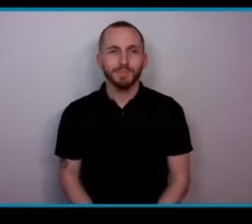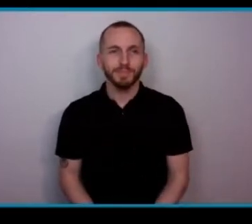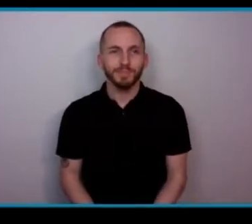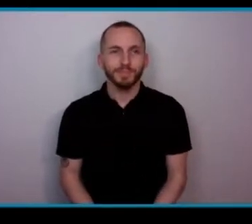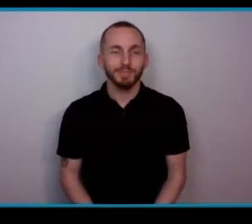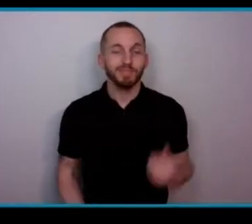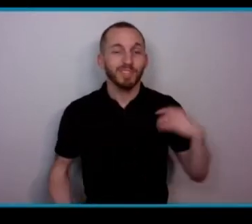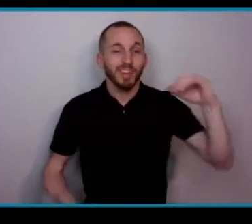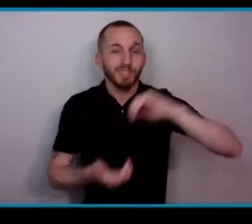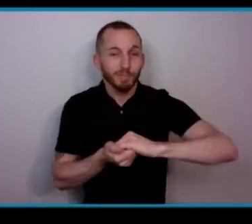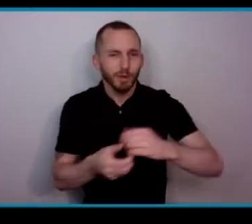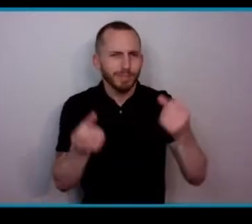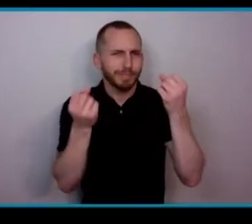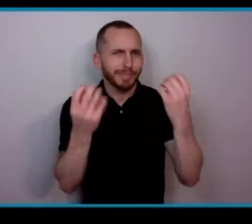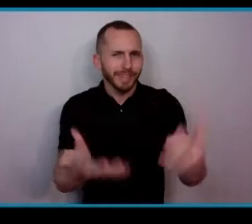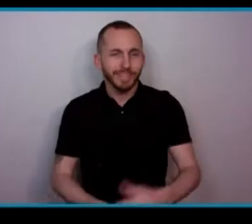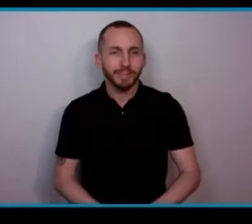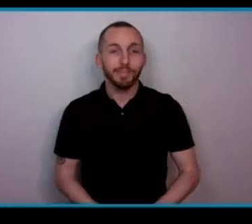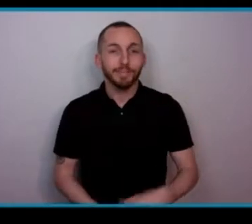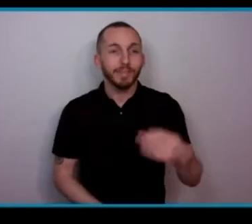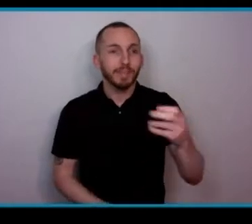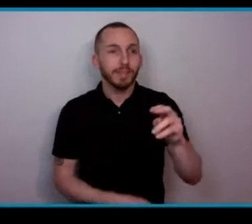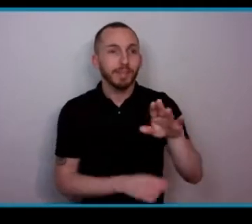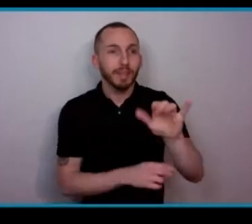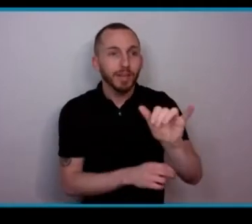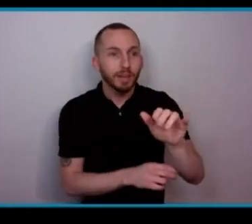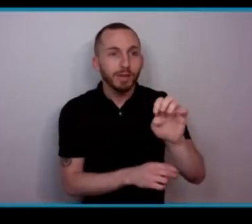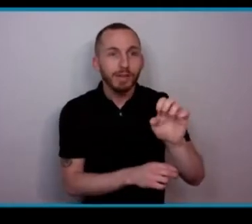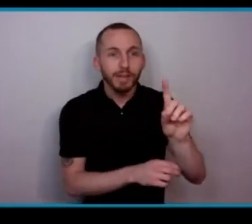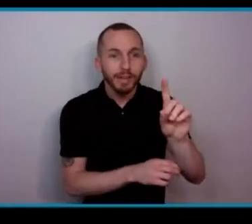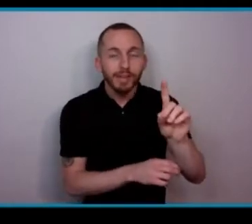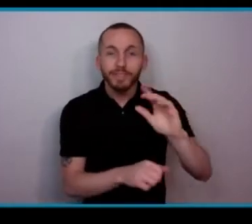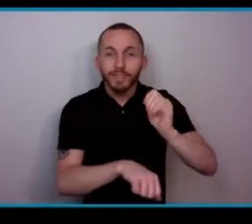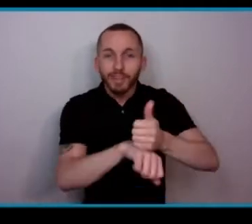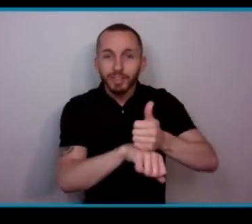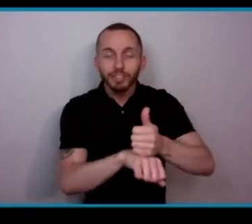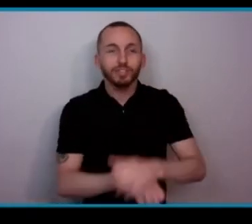Jackson Foundation, Americans for the Arts, and for the community engagement grant-making